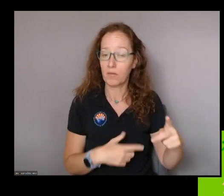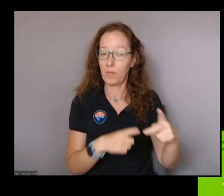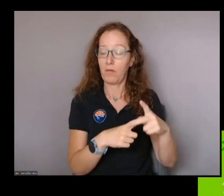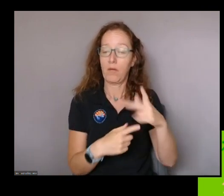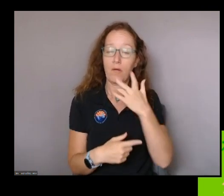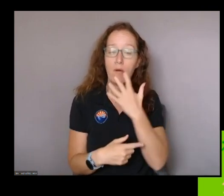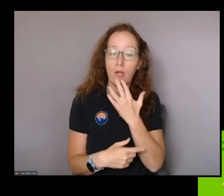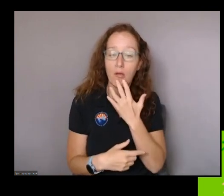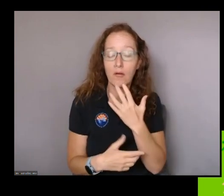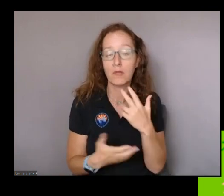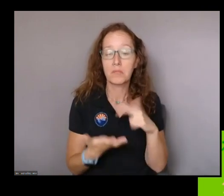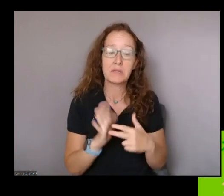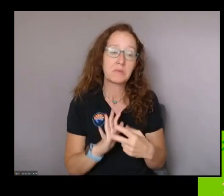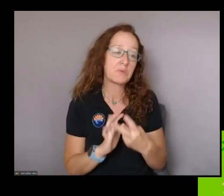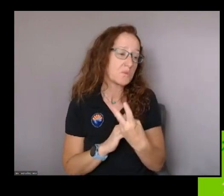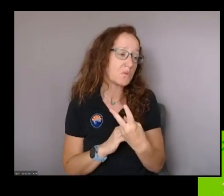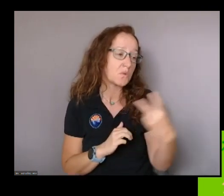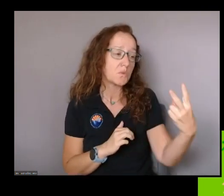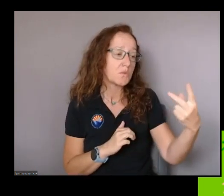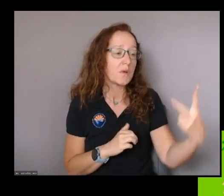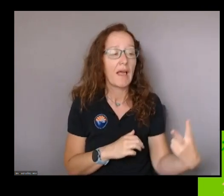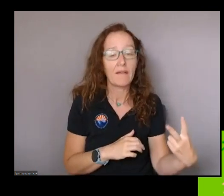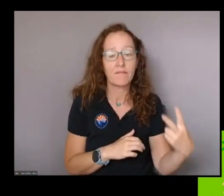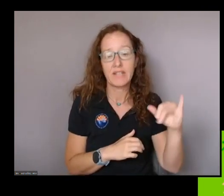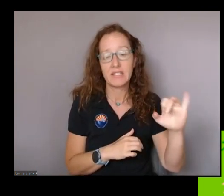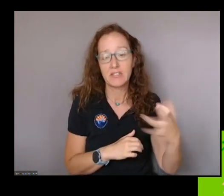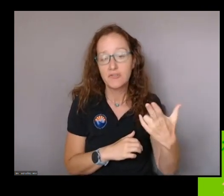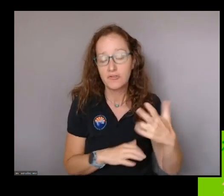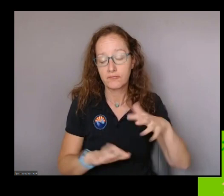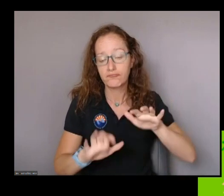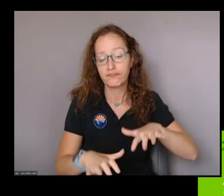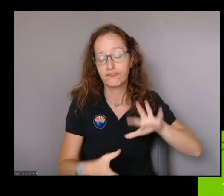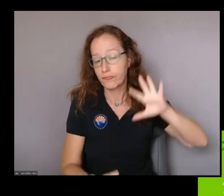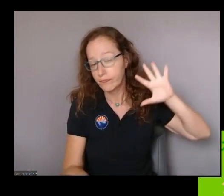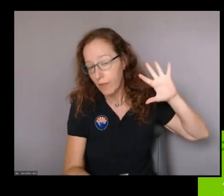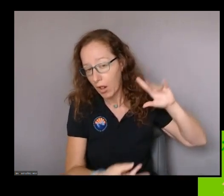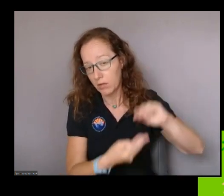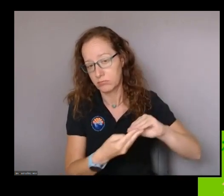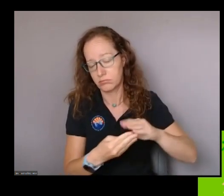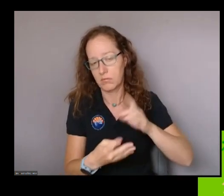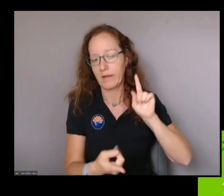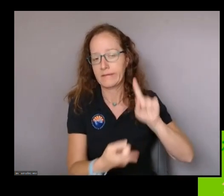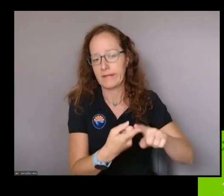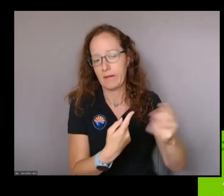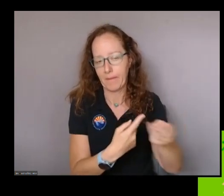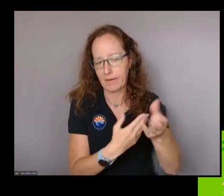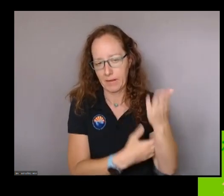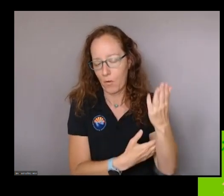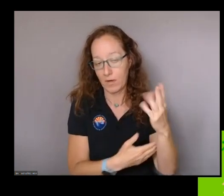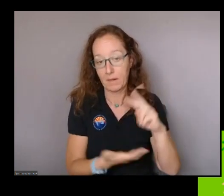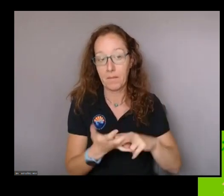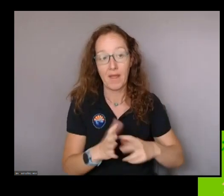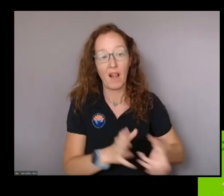rain forecast through Monday morning. Not all at one time, but over the next few days we are looking for totals equaling